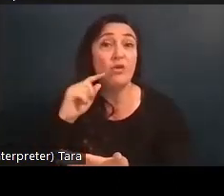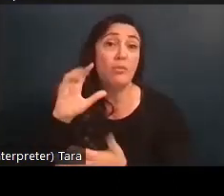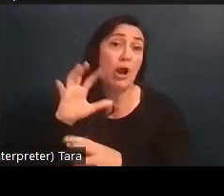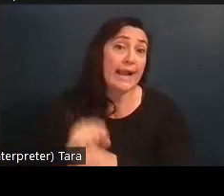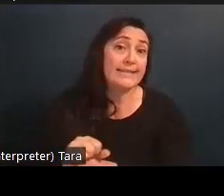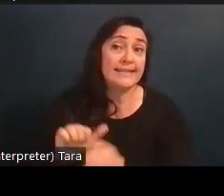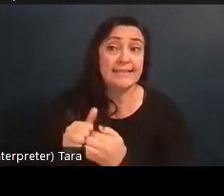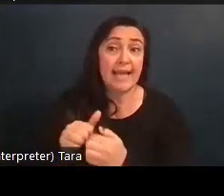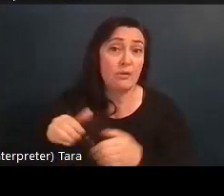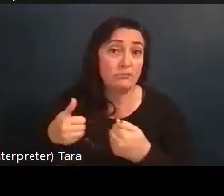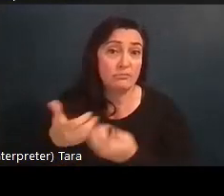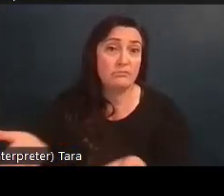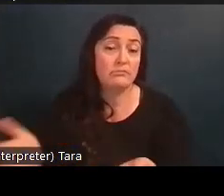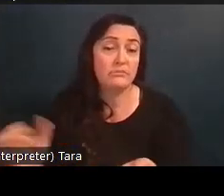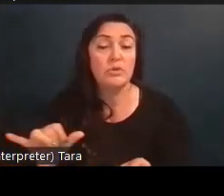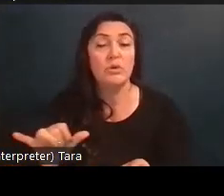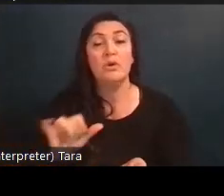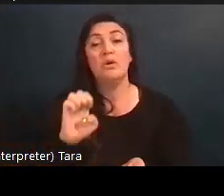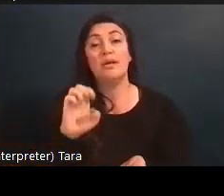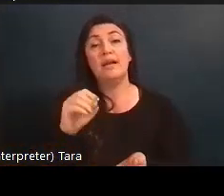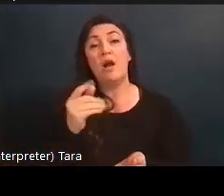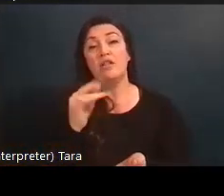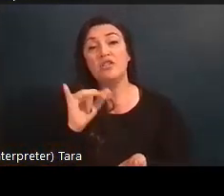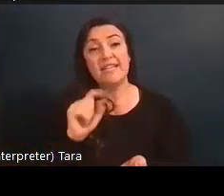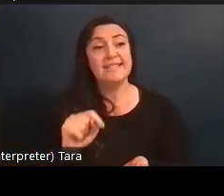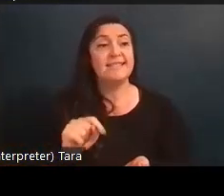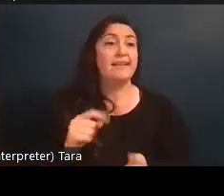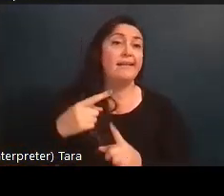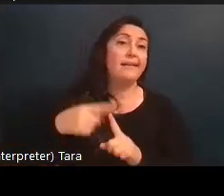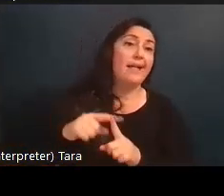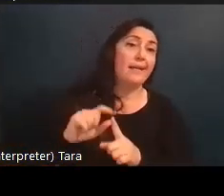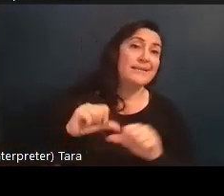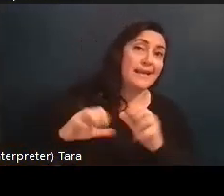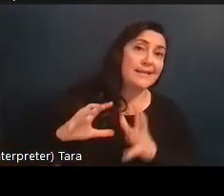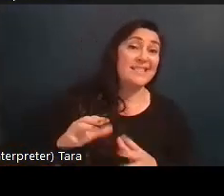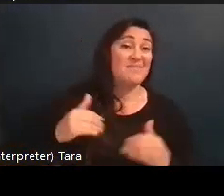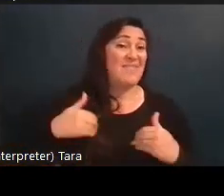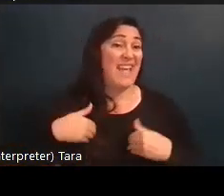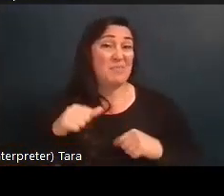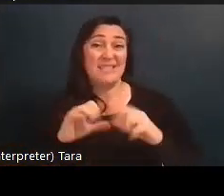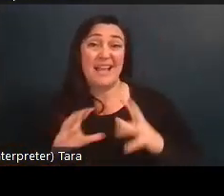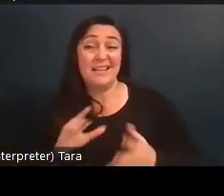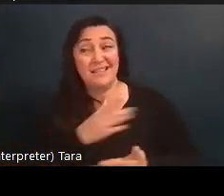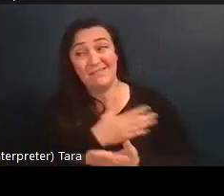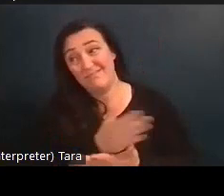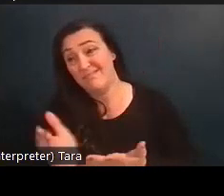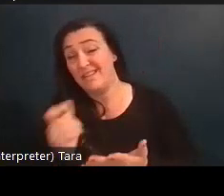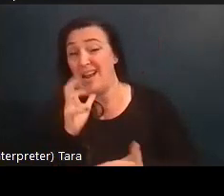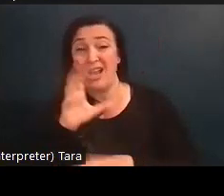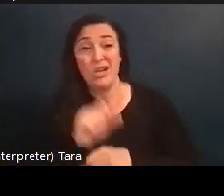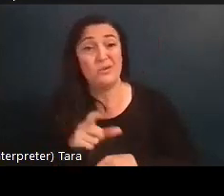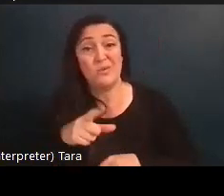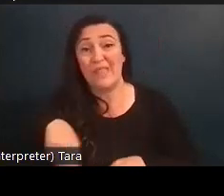scientists, even most animal scientists, are used to working in. Extension professionals, and social scientists do carry kind